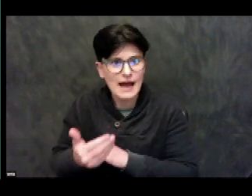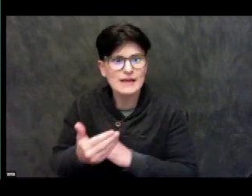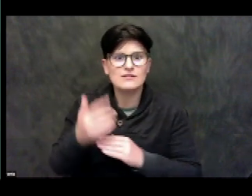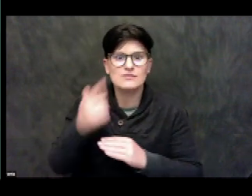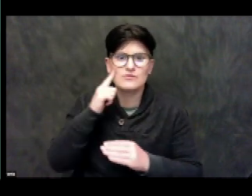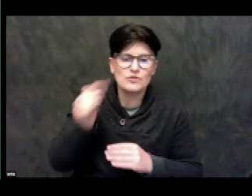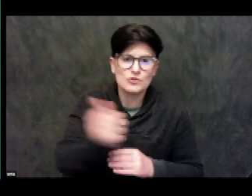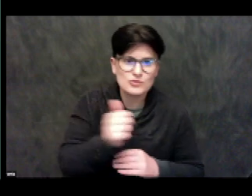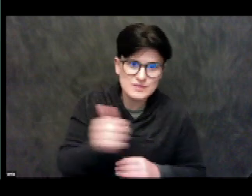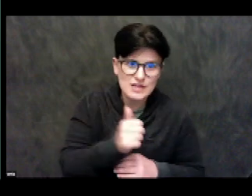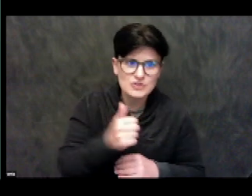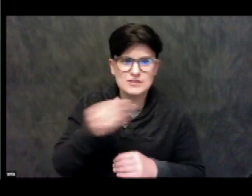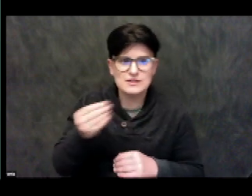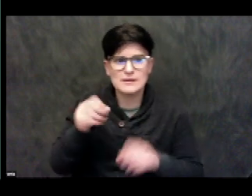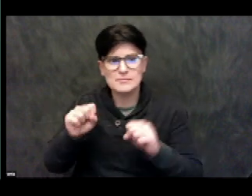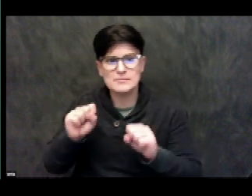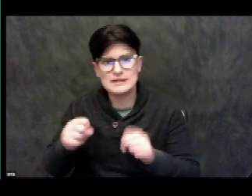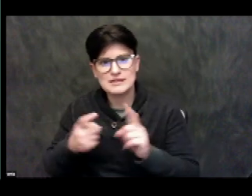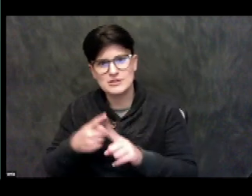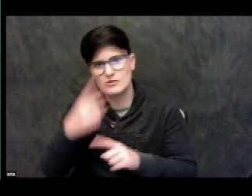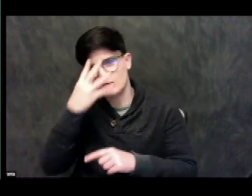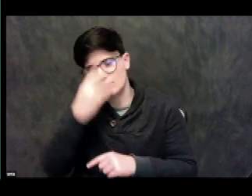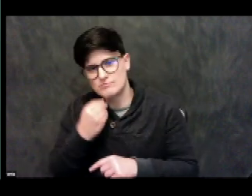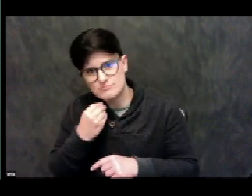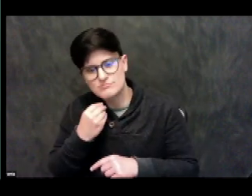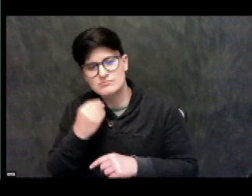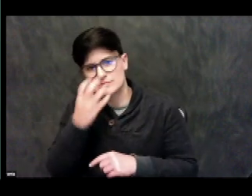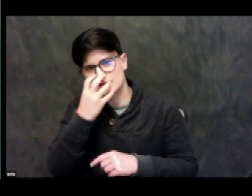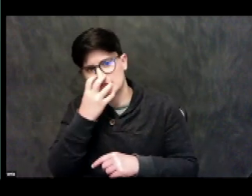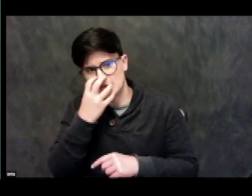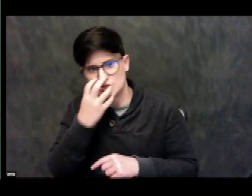Again, that's always best laid plans and not always what happens next.